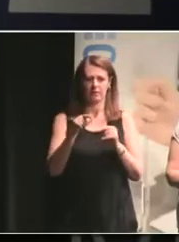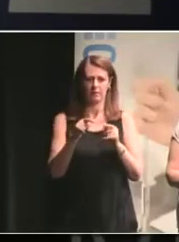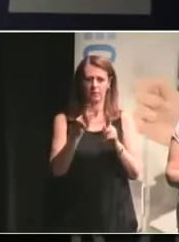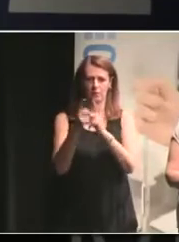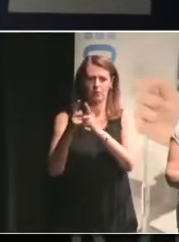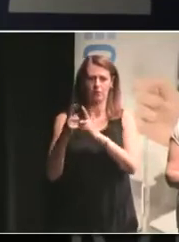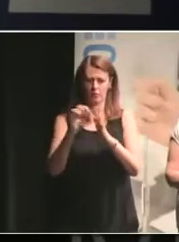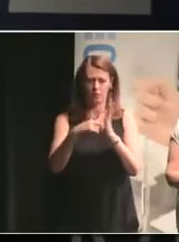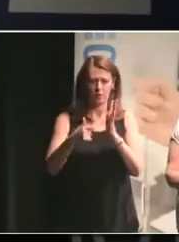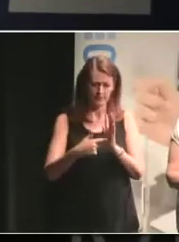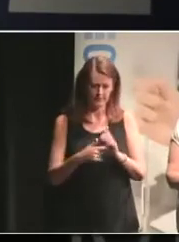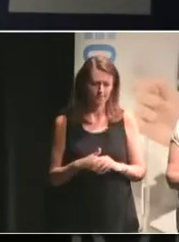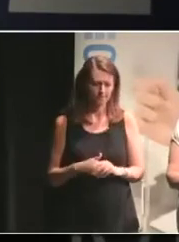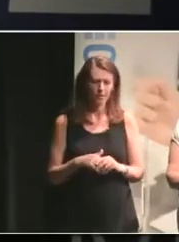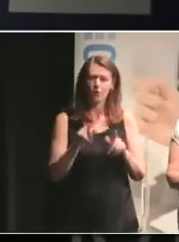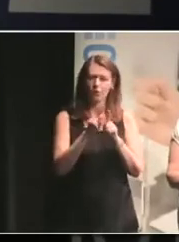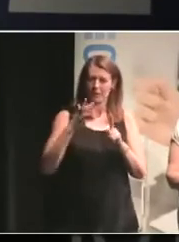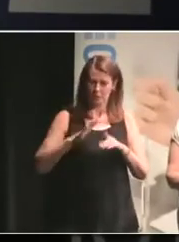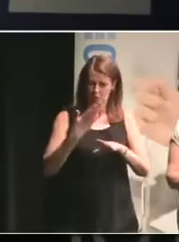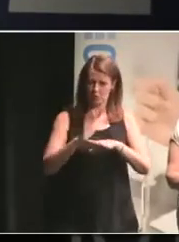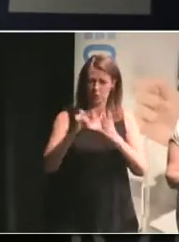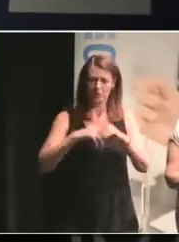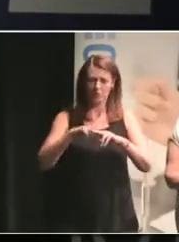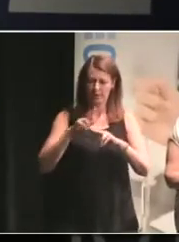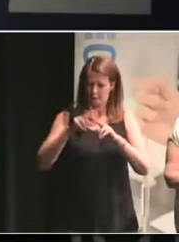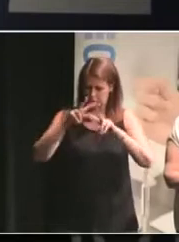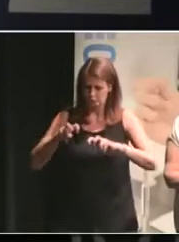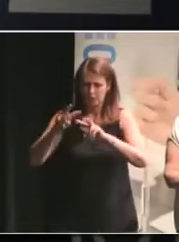We also need a new generation of workers who research and develop these products for the